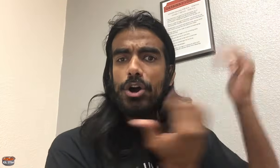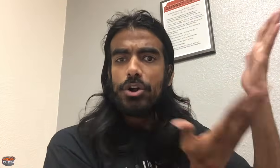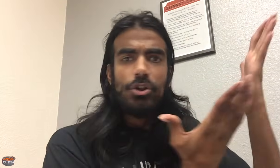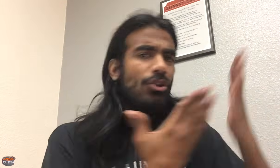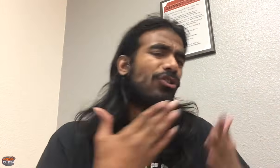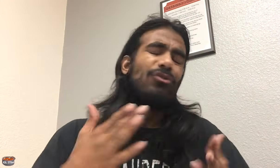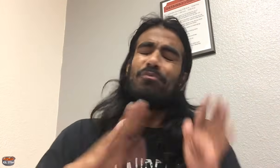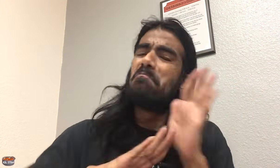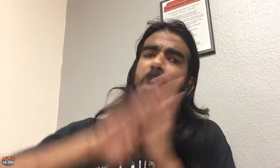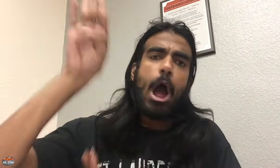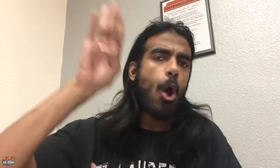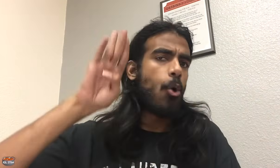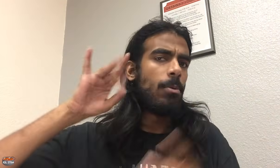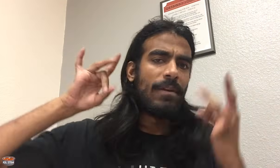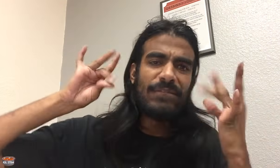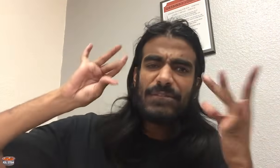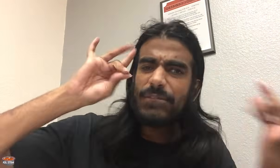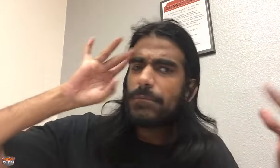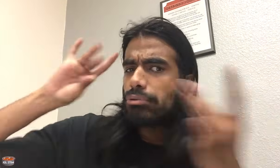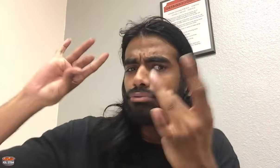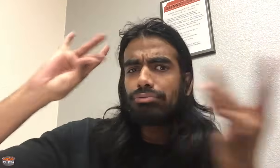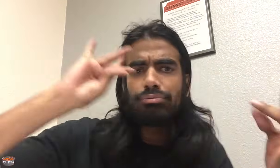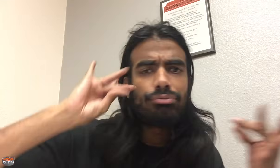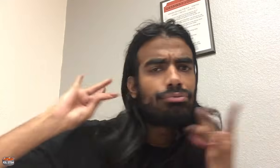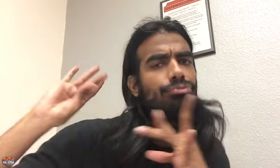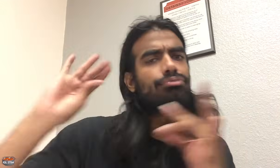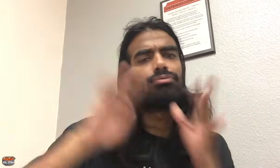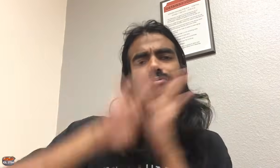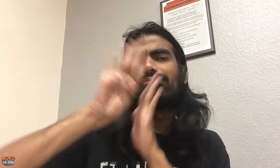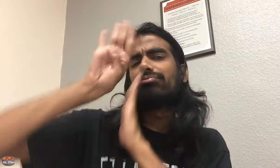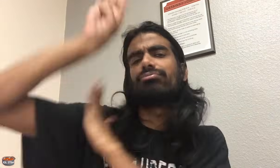a great company and work with wonderful actors and that's due to